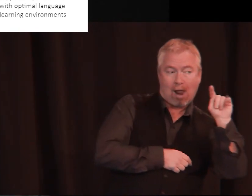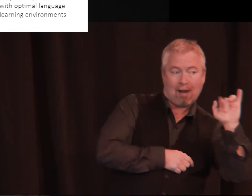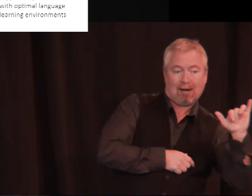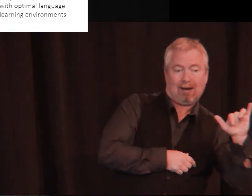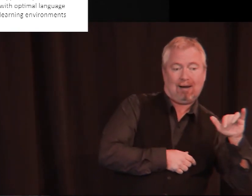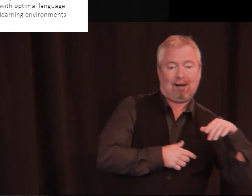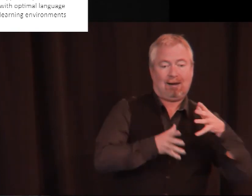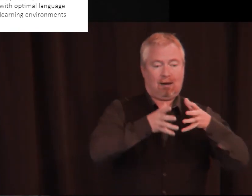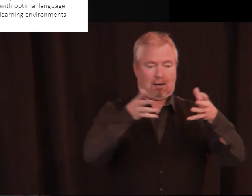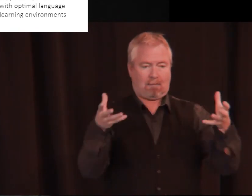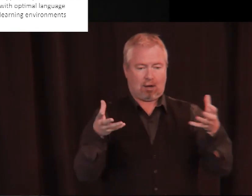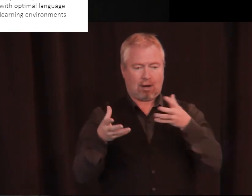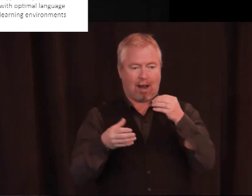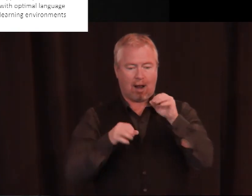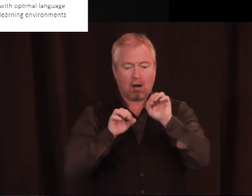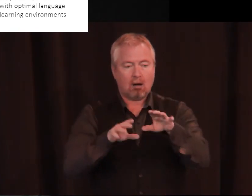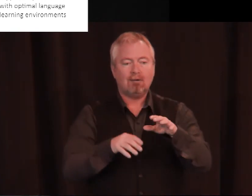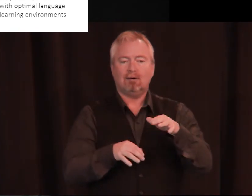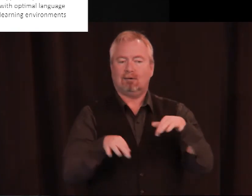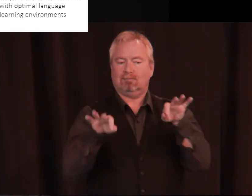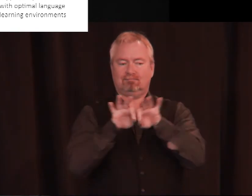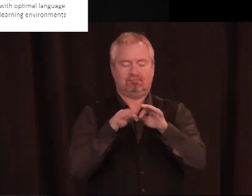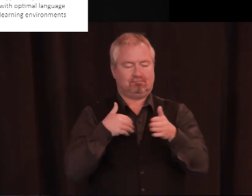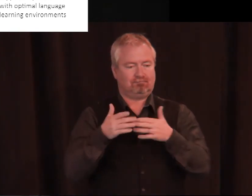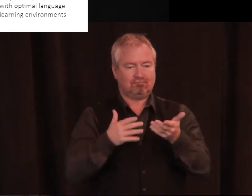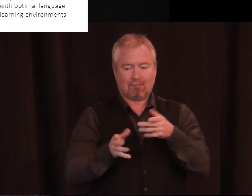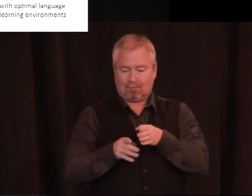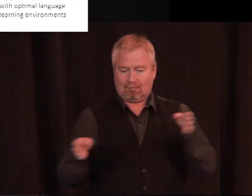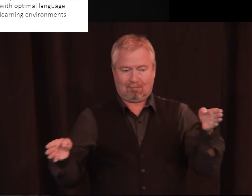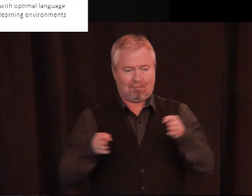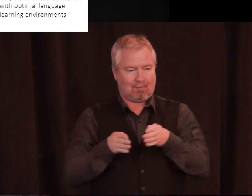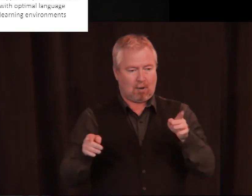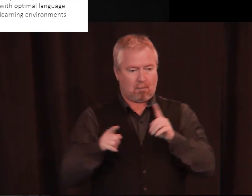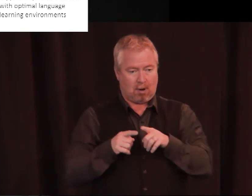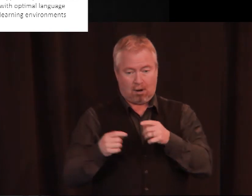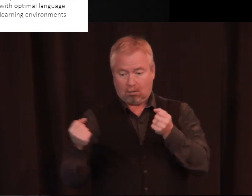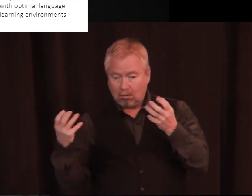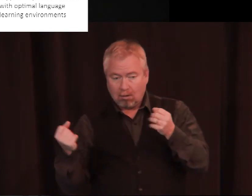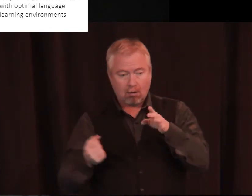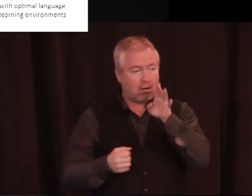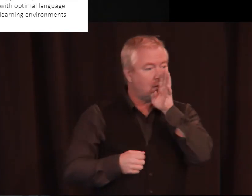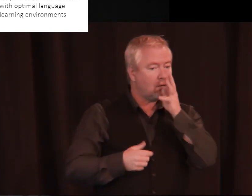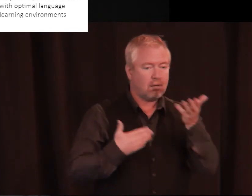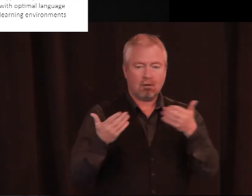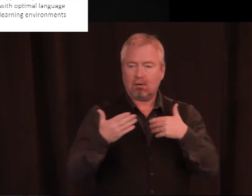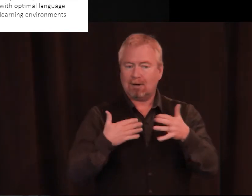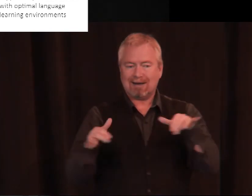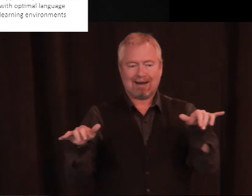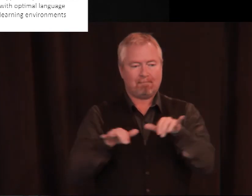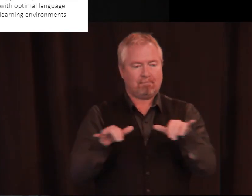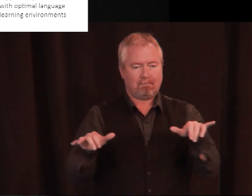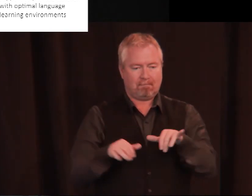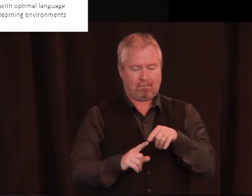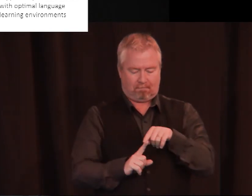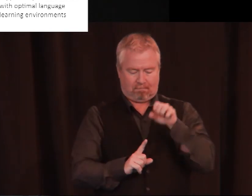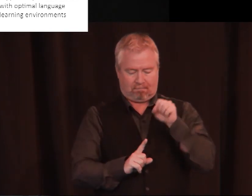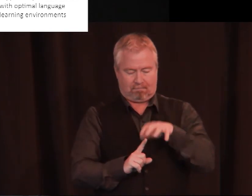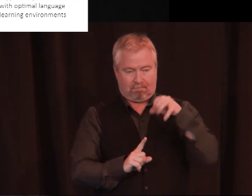the parent -- the child is receiving really makes a difference. We found that parents of children who are hard of hearing tended to be more directive,